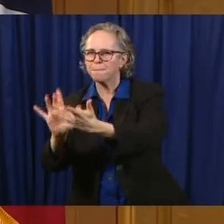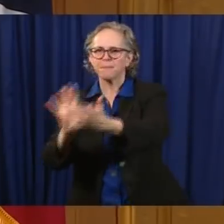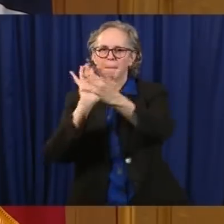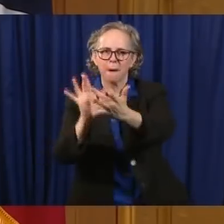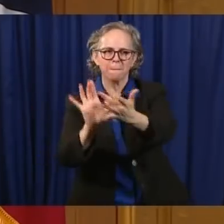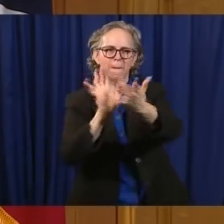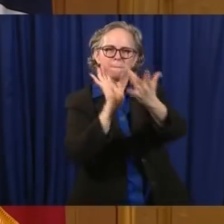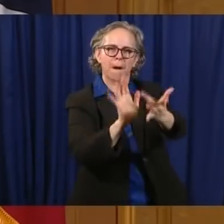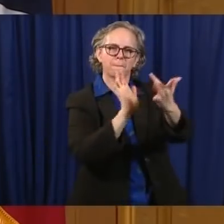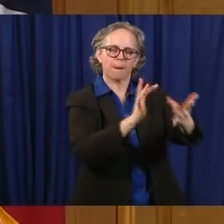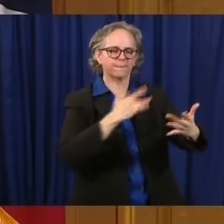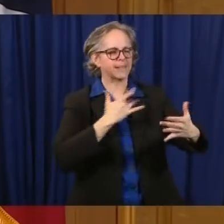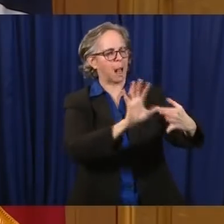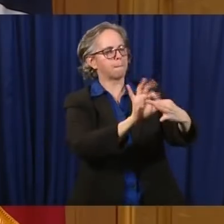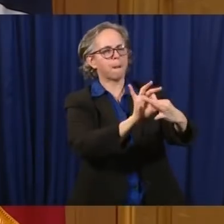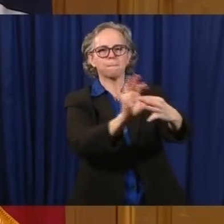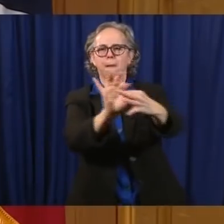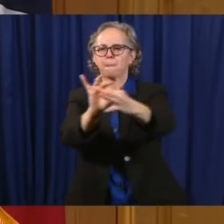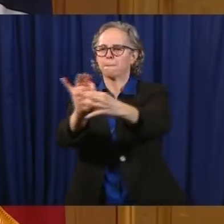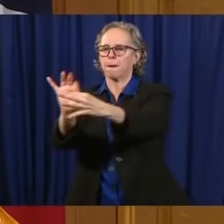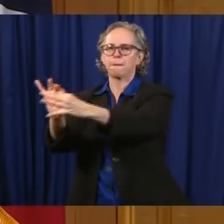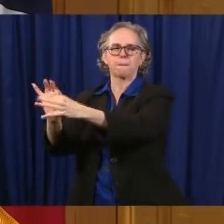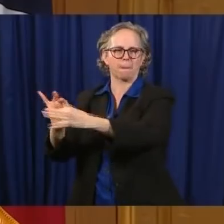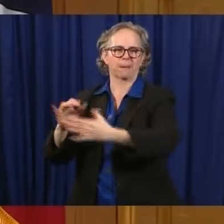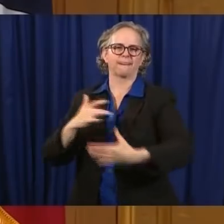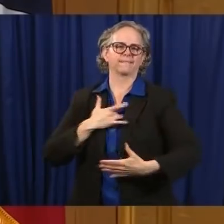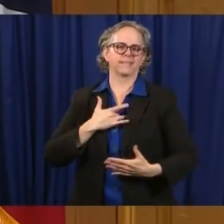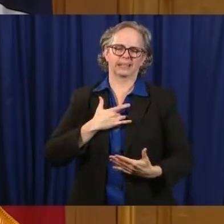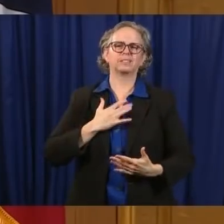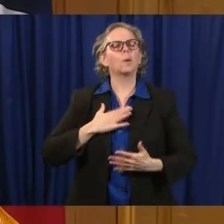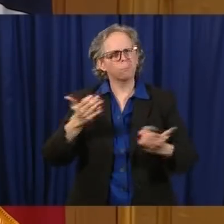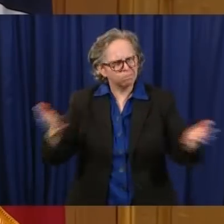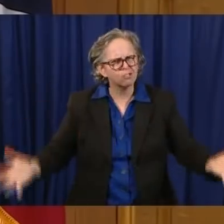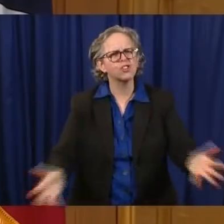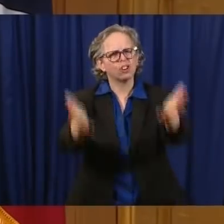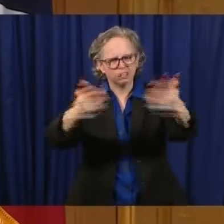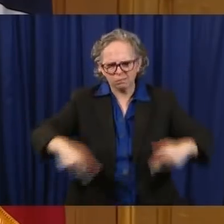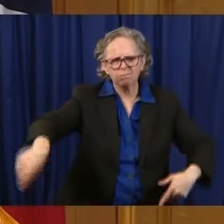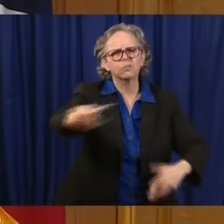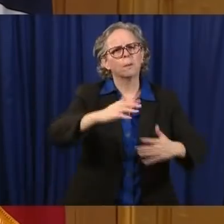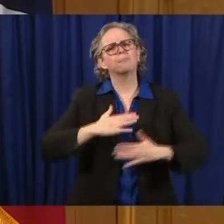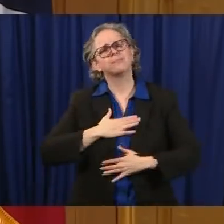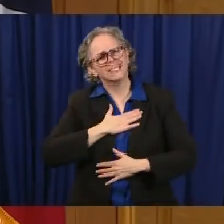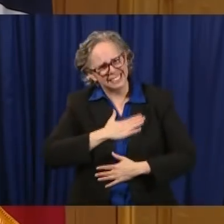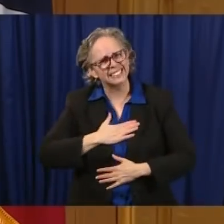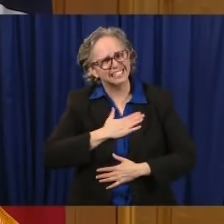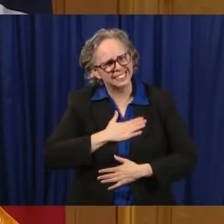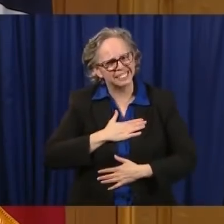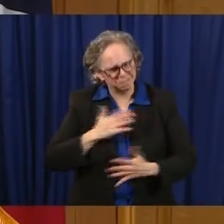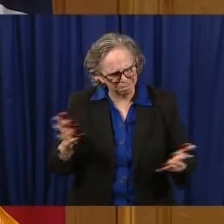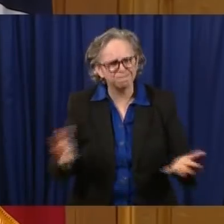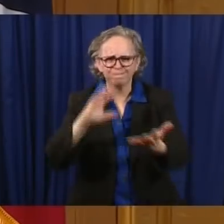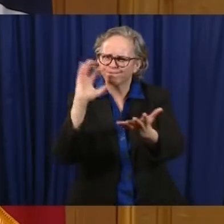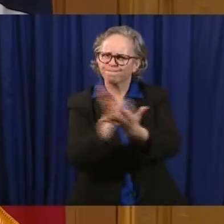OR DO NOT, THERE ARE FRIENDS I KNOW, THAT WE HAVEN'T TALKED TO FOR WHILE WHO MIGHT BE STAYING HOME, AS MOST PEOPLE ARE TODAY, REACH OUT TO THEM, USE THIS AS